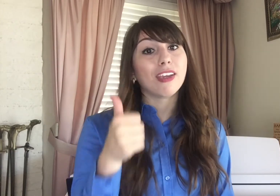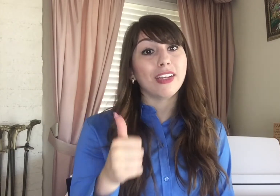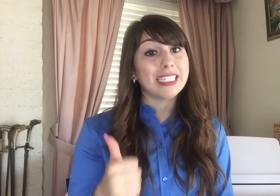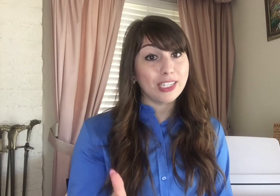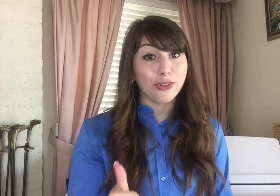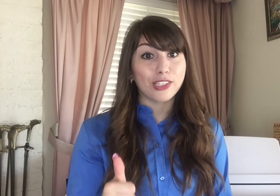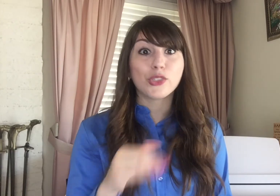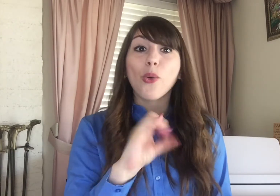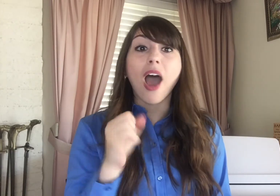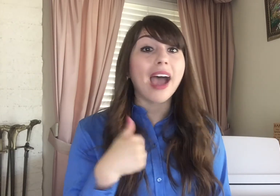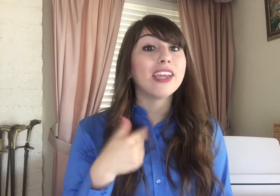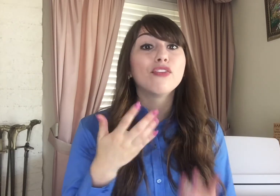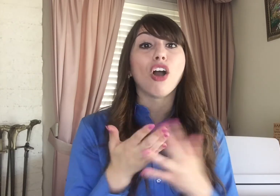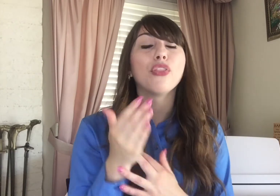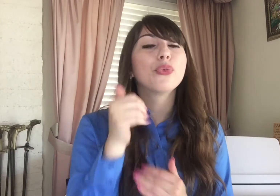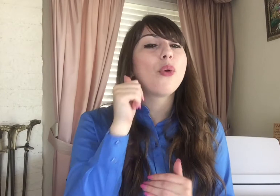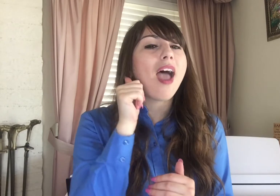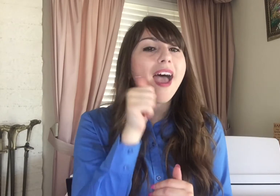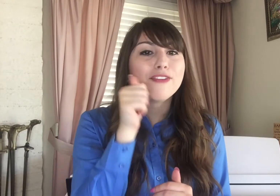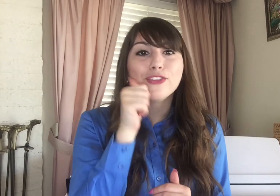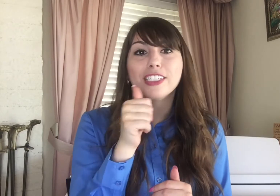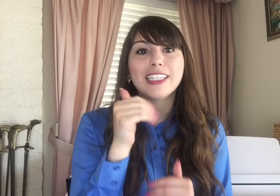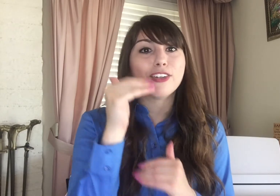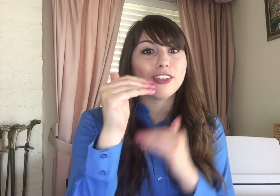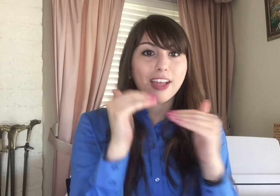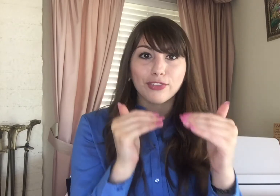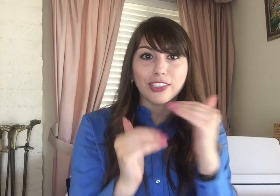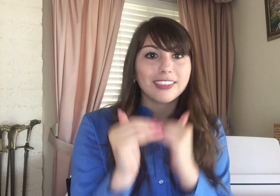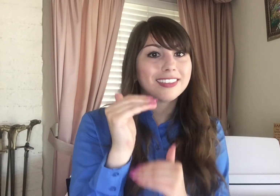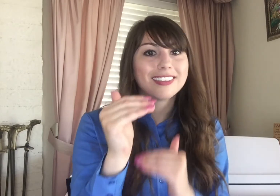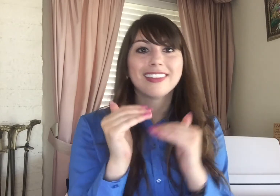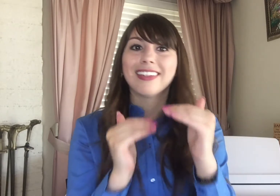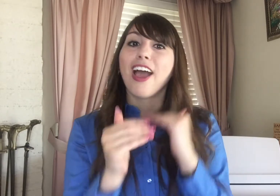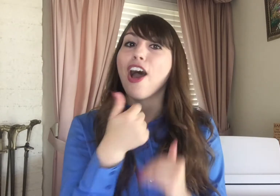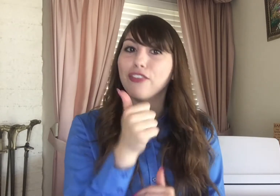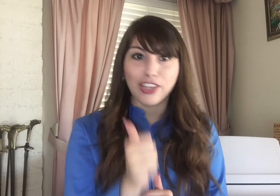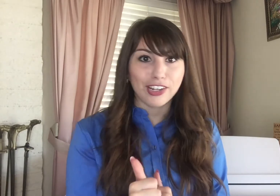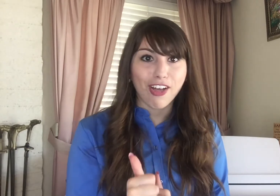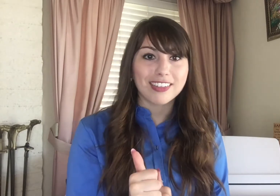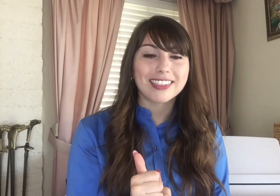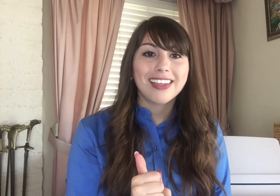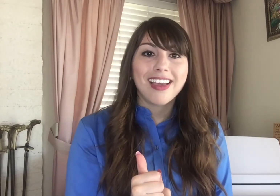hearing decreased. So, I have gone through every single level of hearing loss.